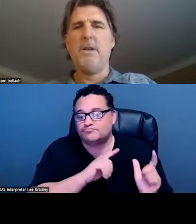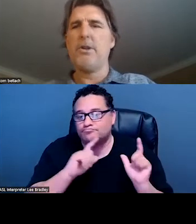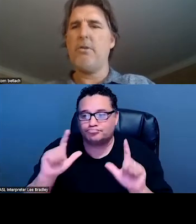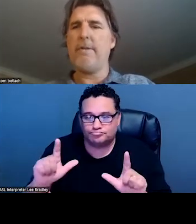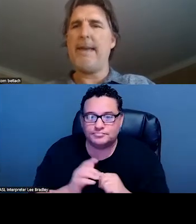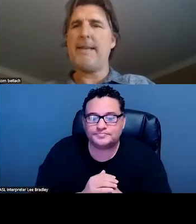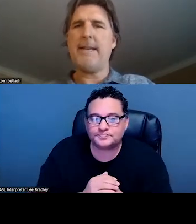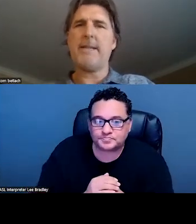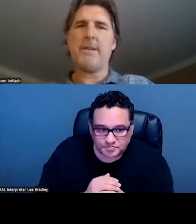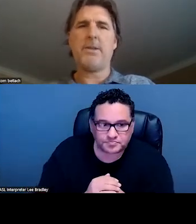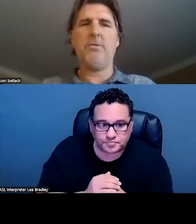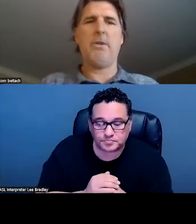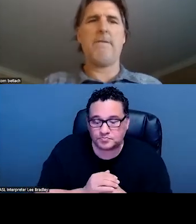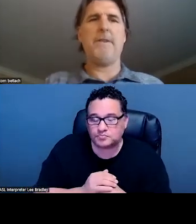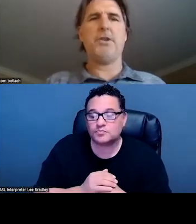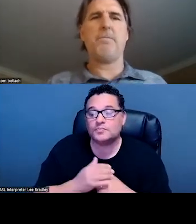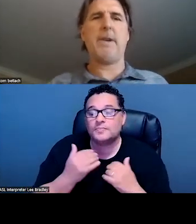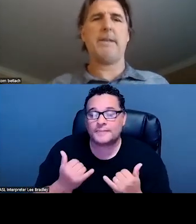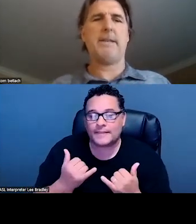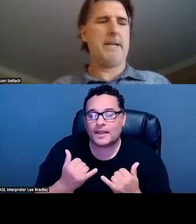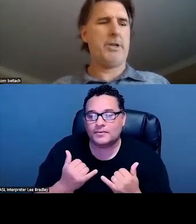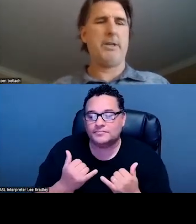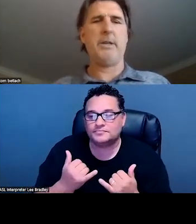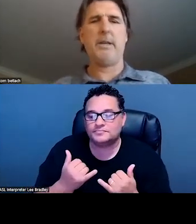SO, THAT TAKES US TO OUR FEATURED PRESENTATION.